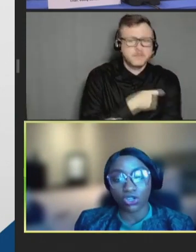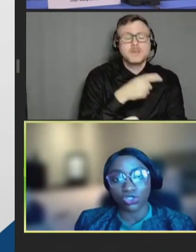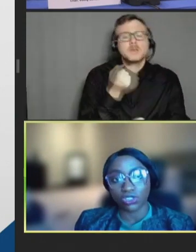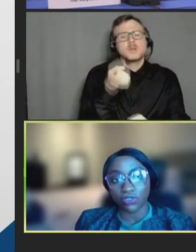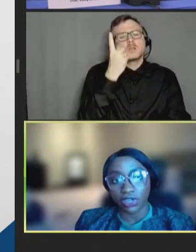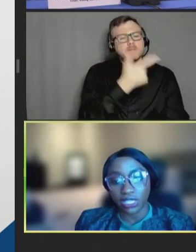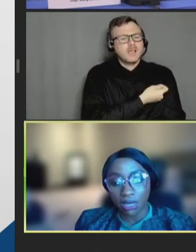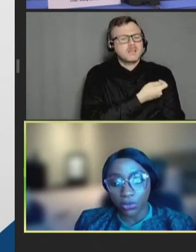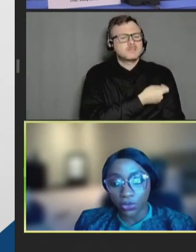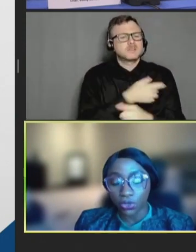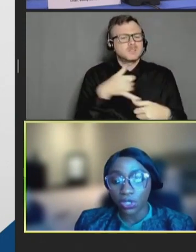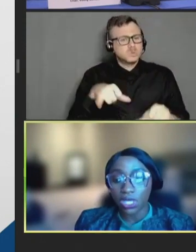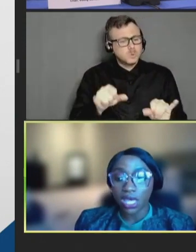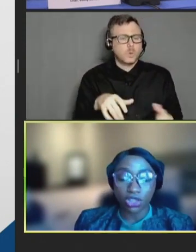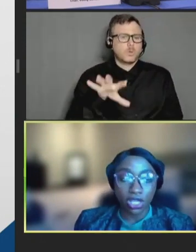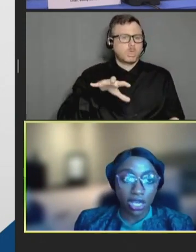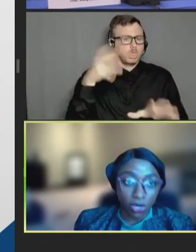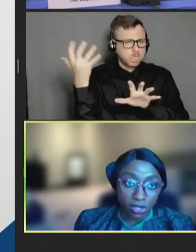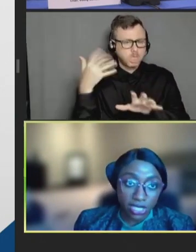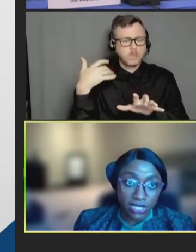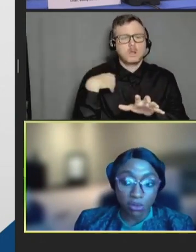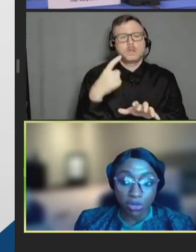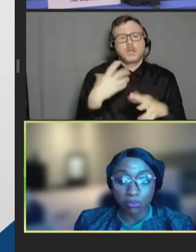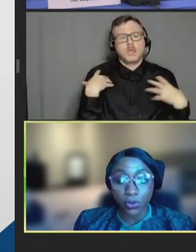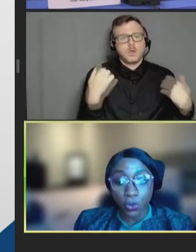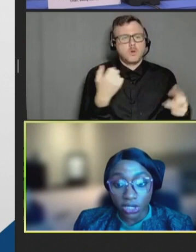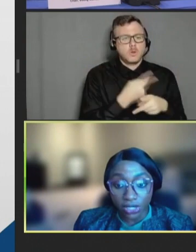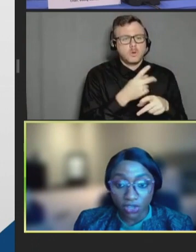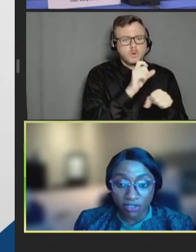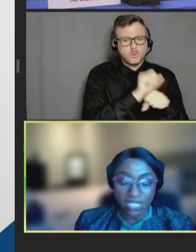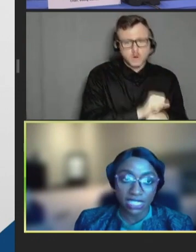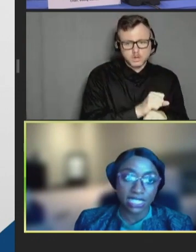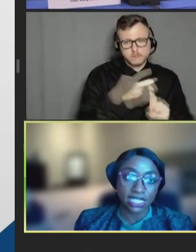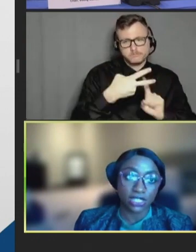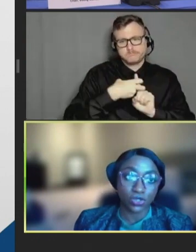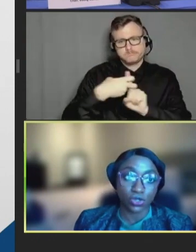many countries. For example, healthcare workers are still being pulled out of the facility to